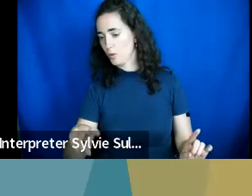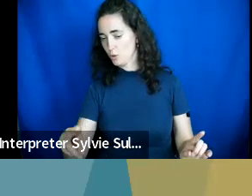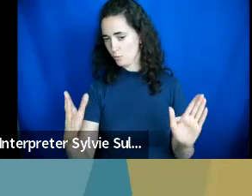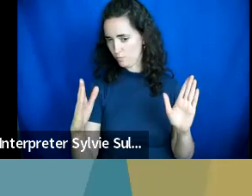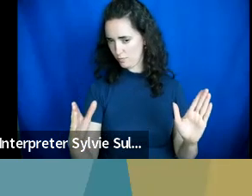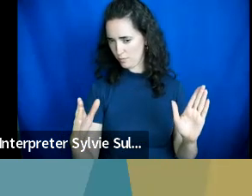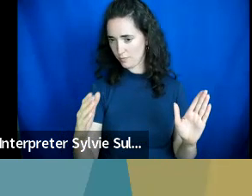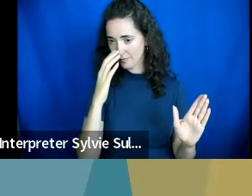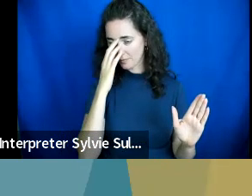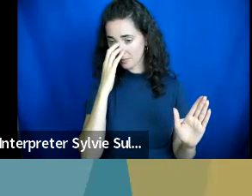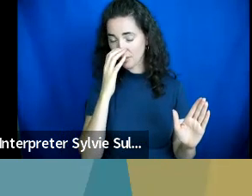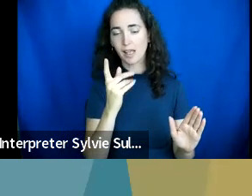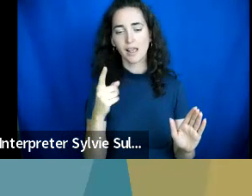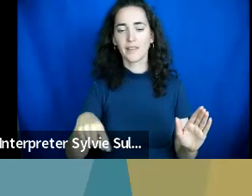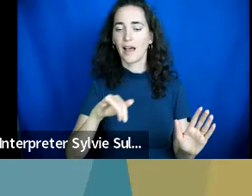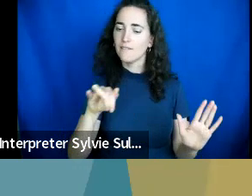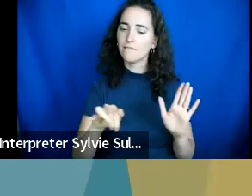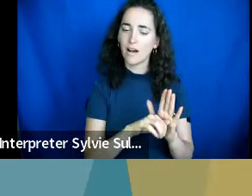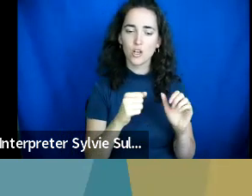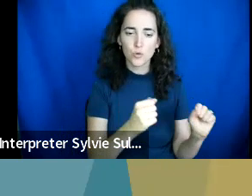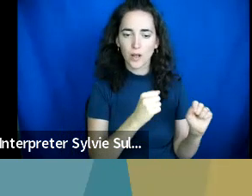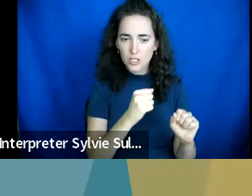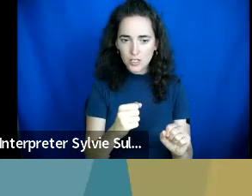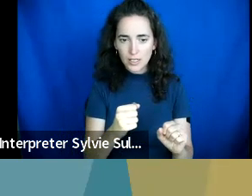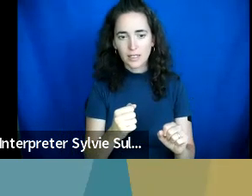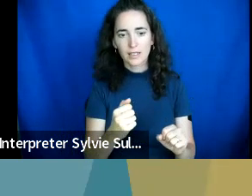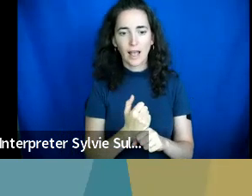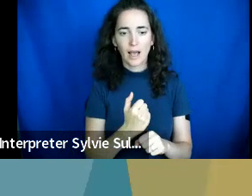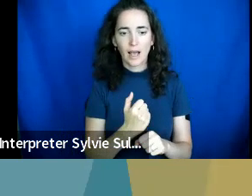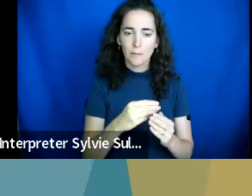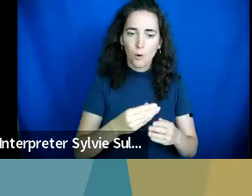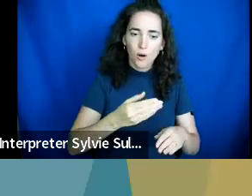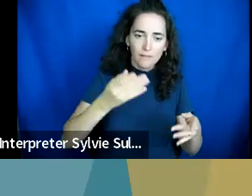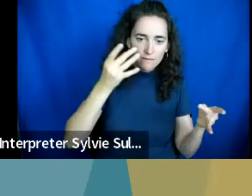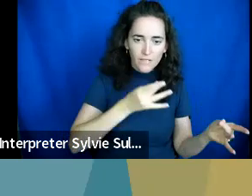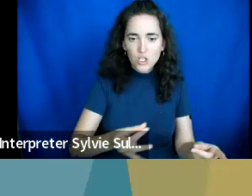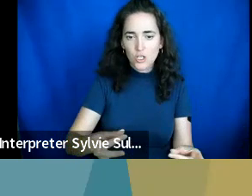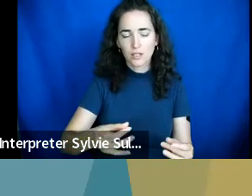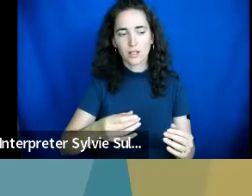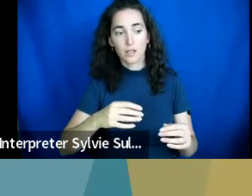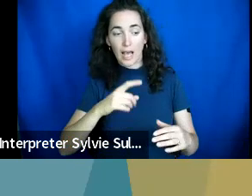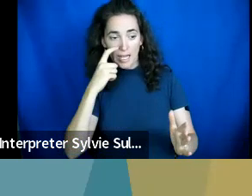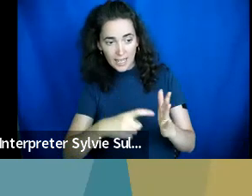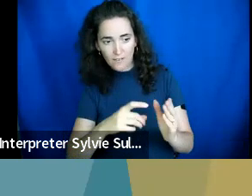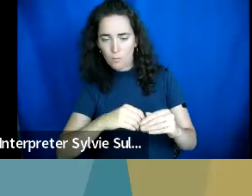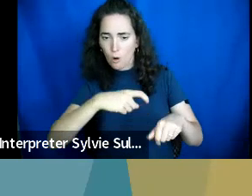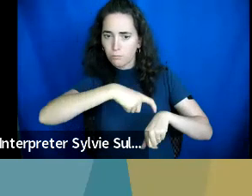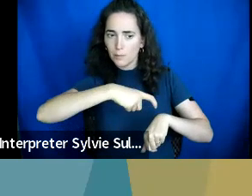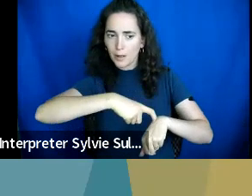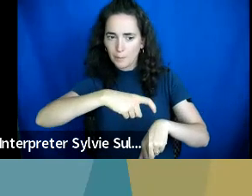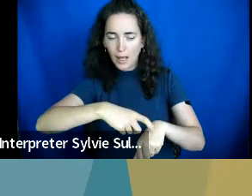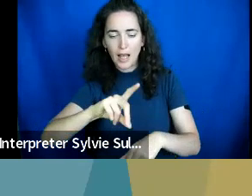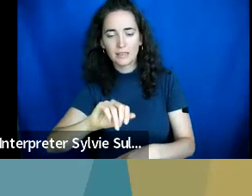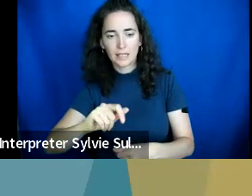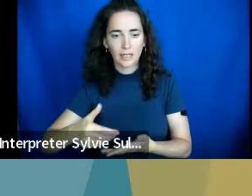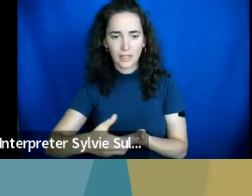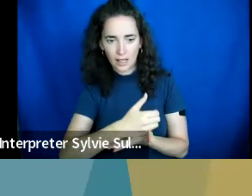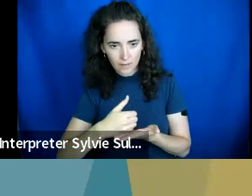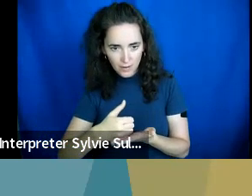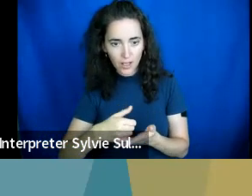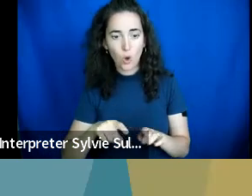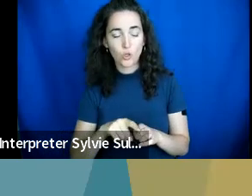They identified strategies to improve the efficiencies and timeliness of case, identification, data collection, and the availability of reportable data.